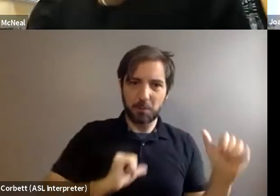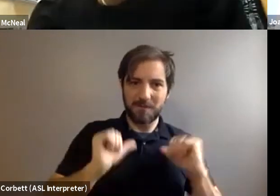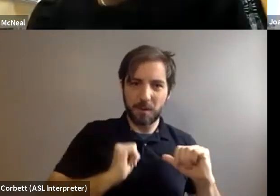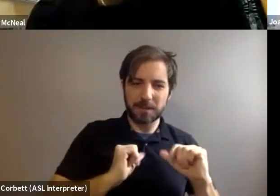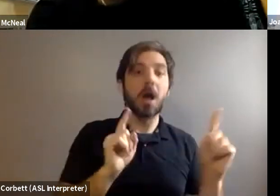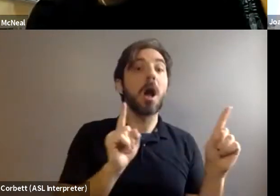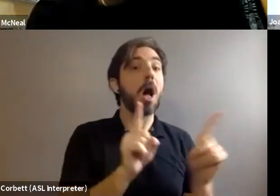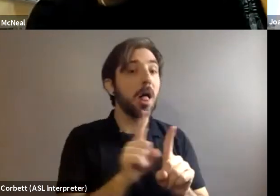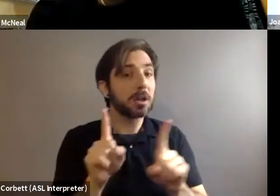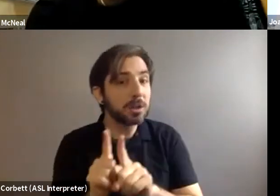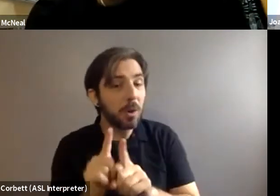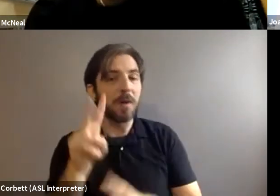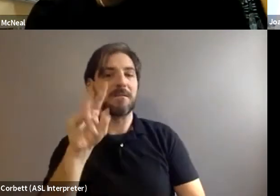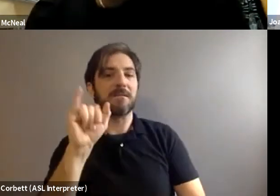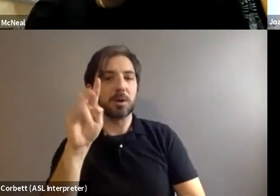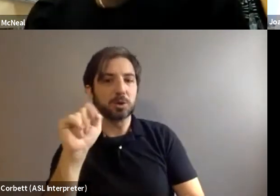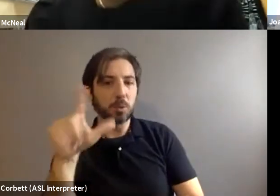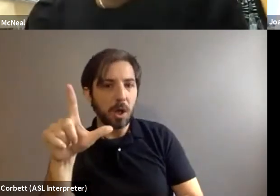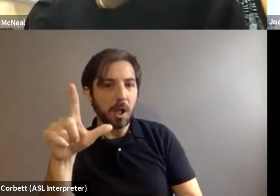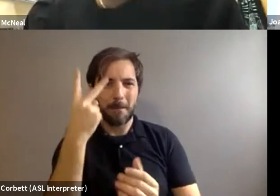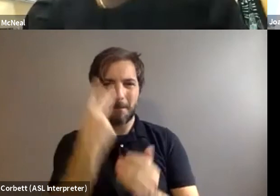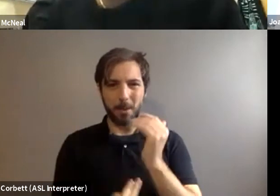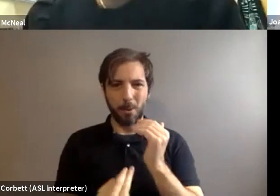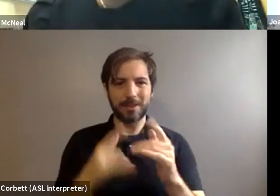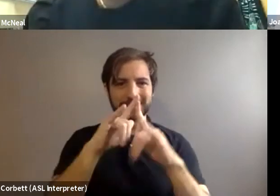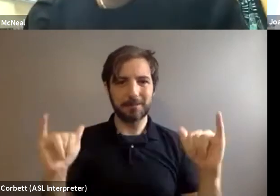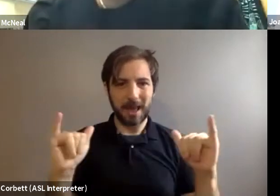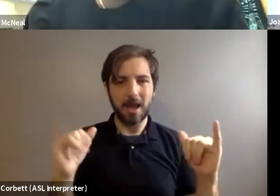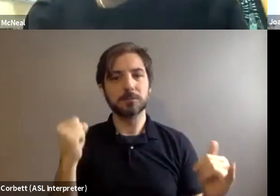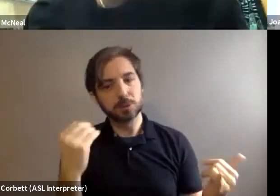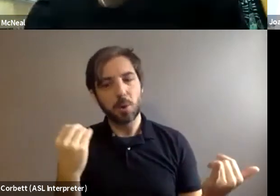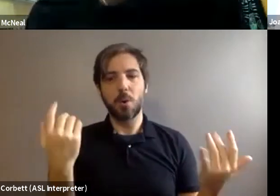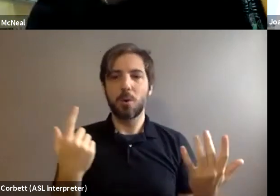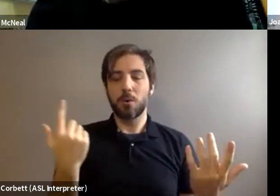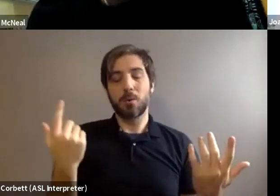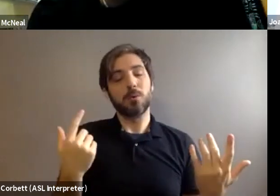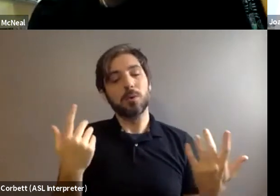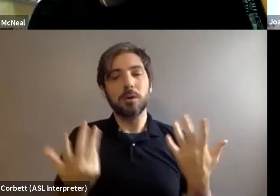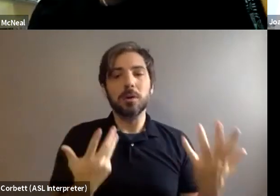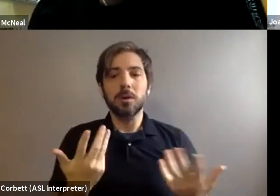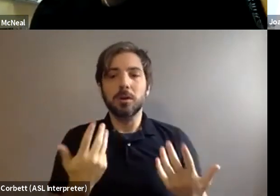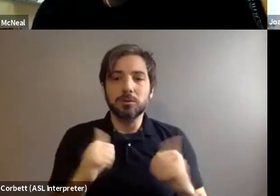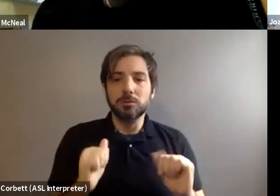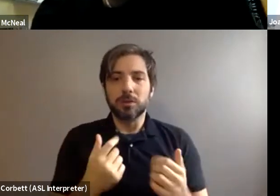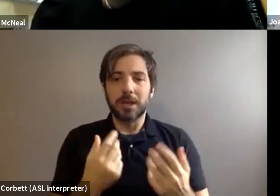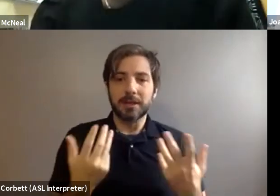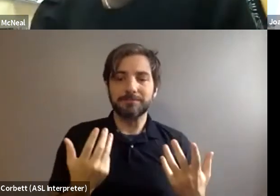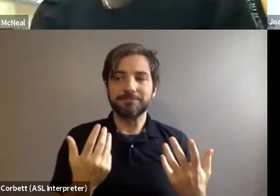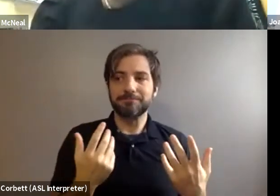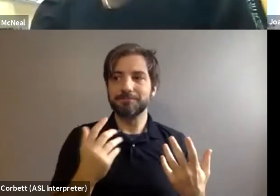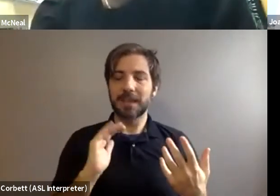looking for that innovation and the one thing i know for sure our arts community will deliver